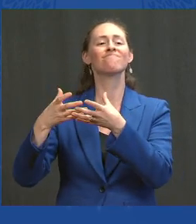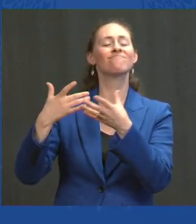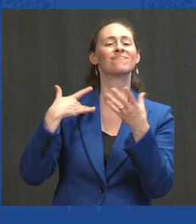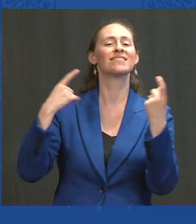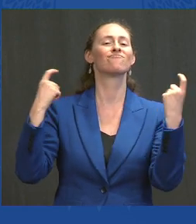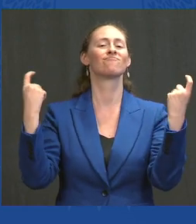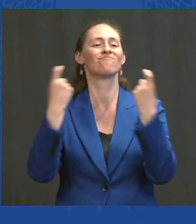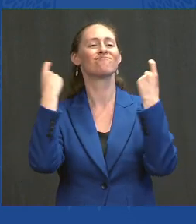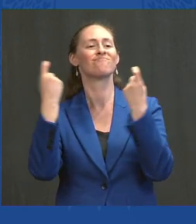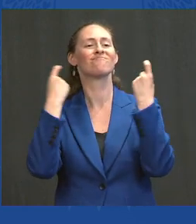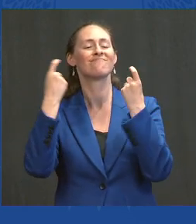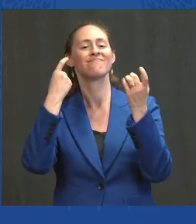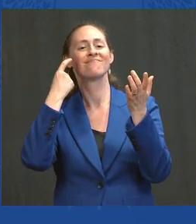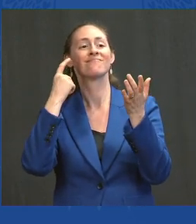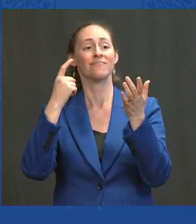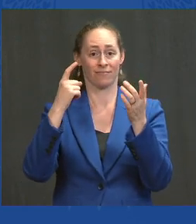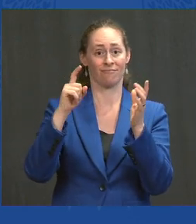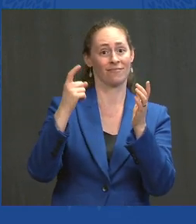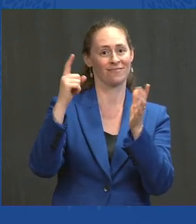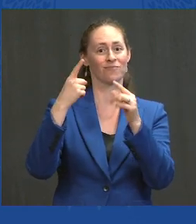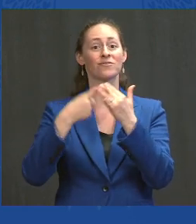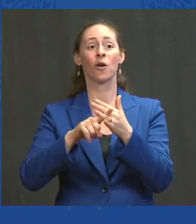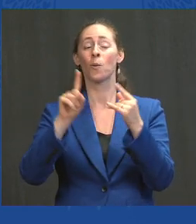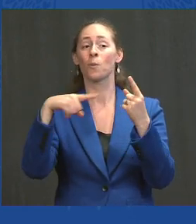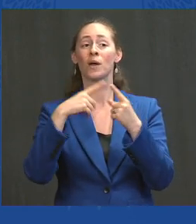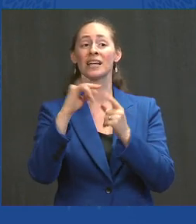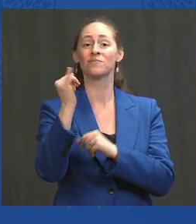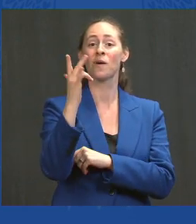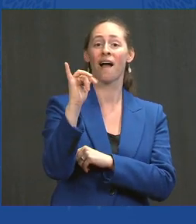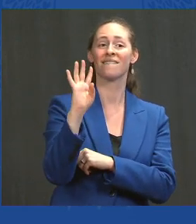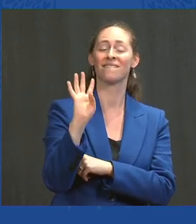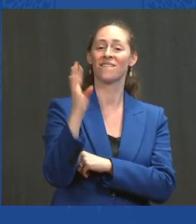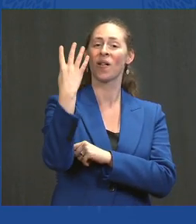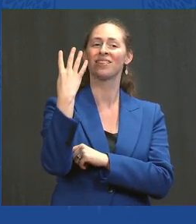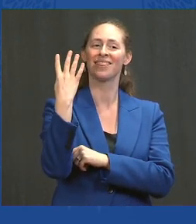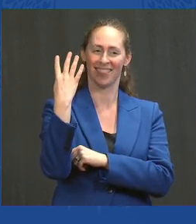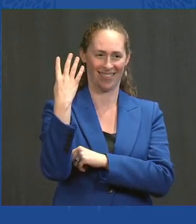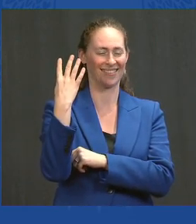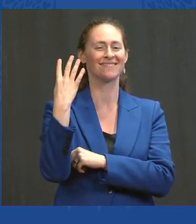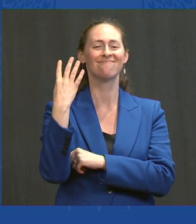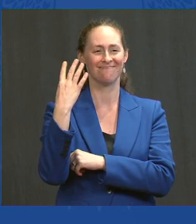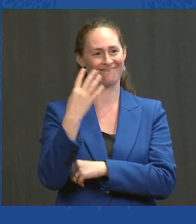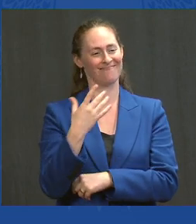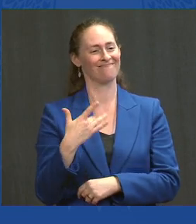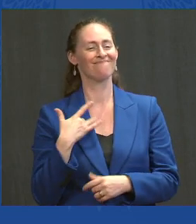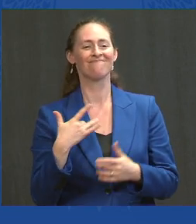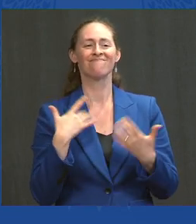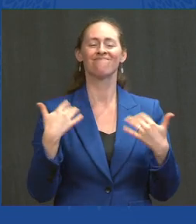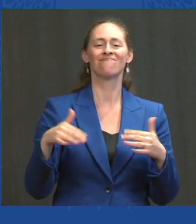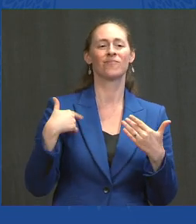I can think of no better way to honor each occasion than by welcoming all of you into the White House --